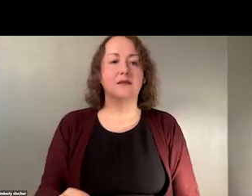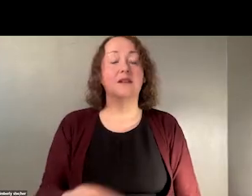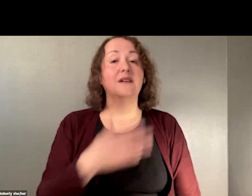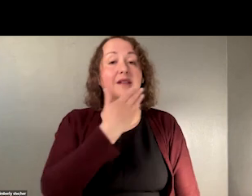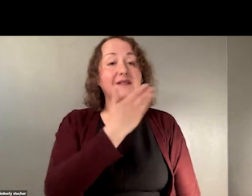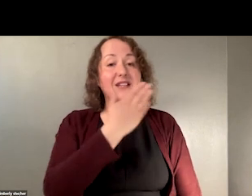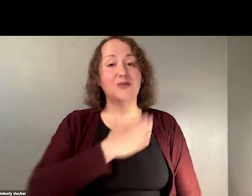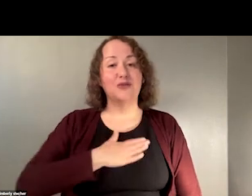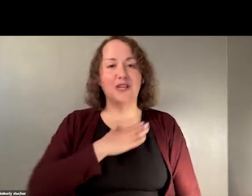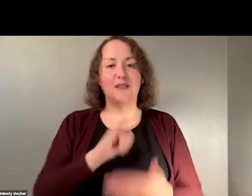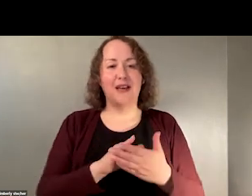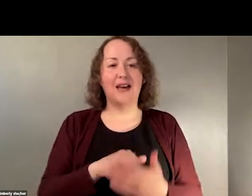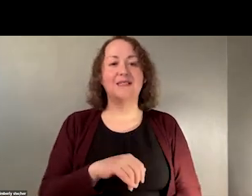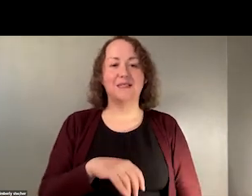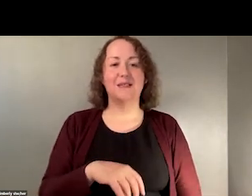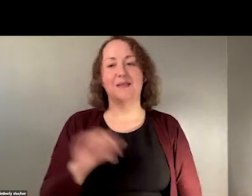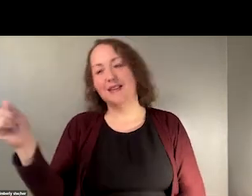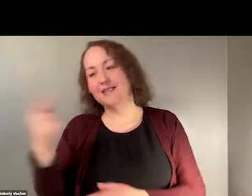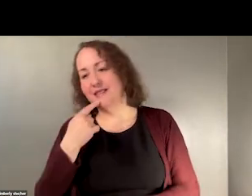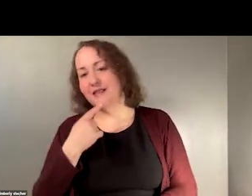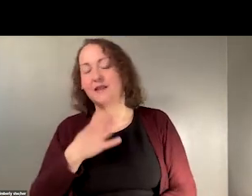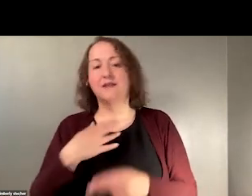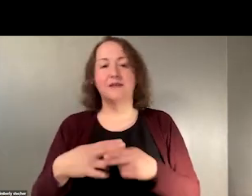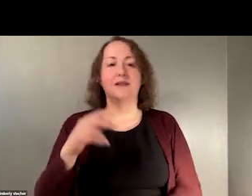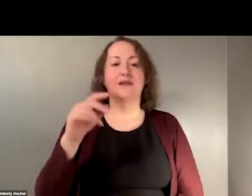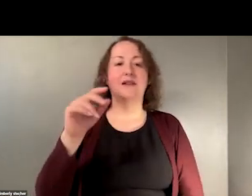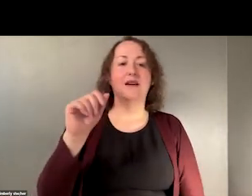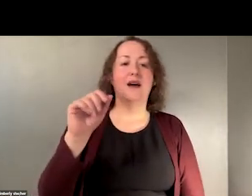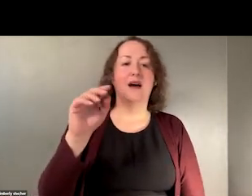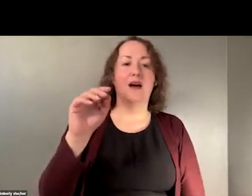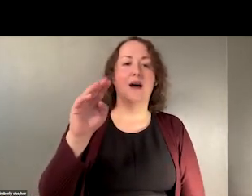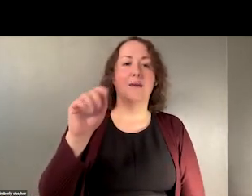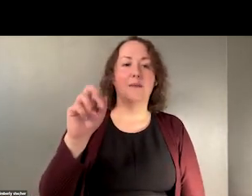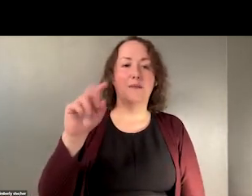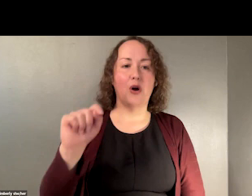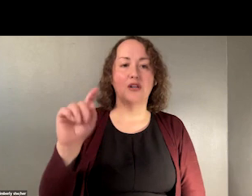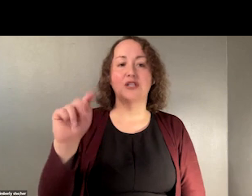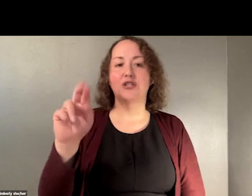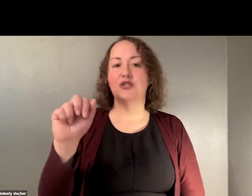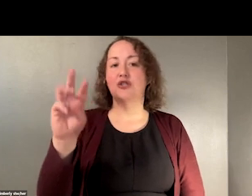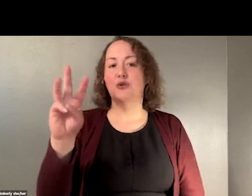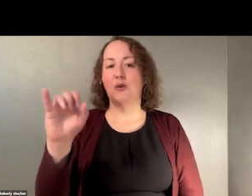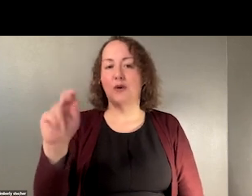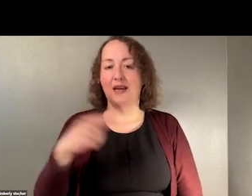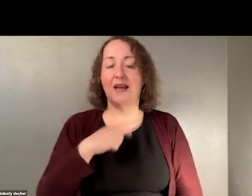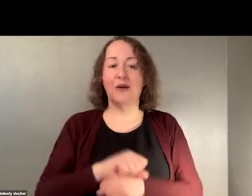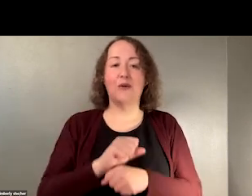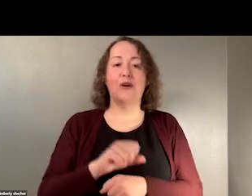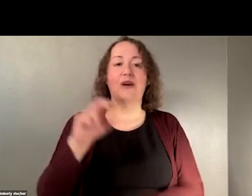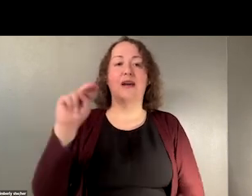As Alex mentioned, my name is Bart Trawick. I work at the National Institutes of Health, the National Library of Medicine,